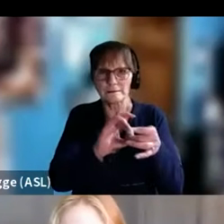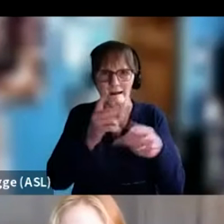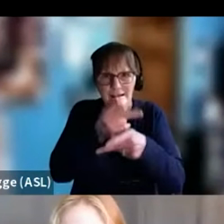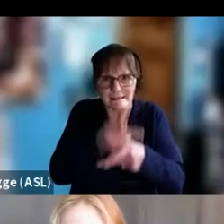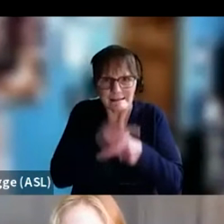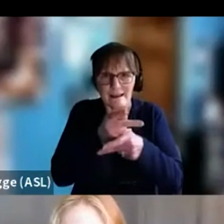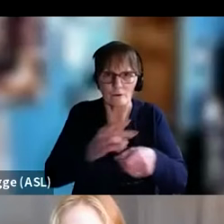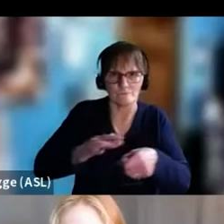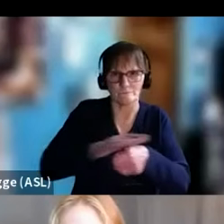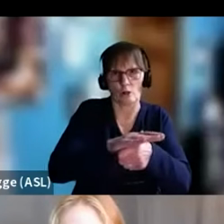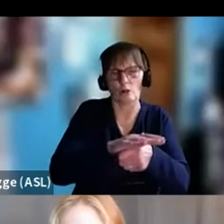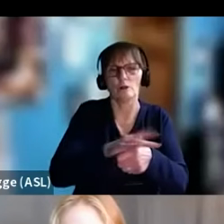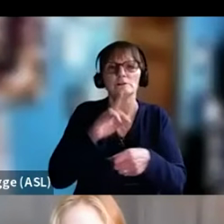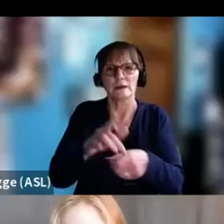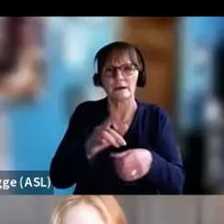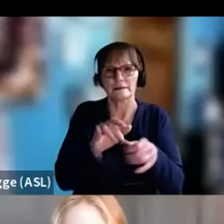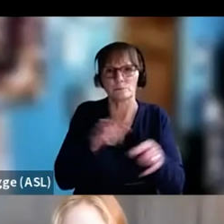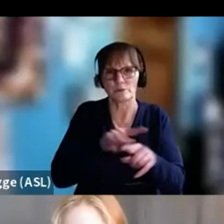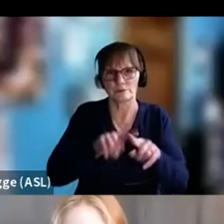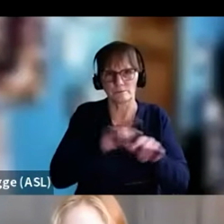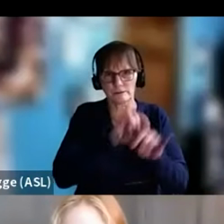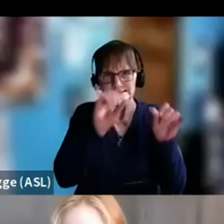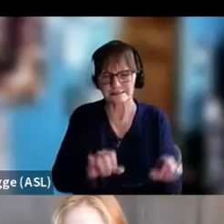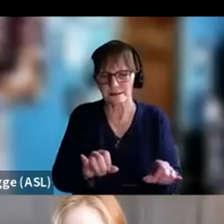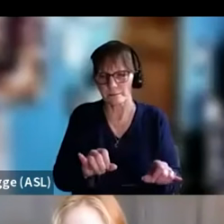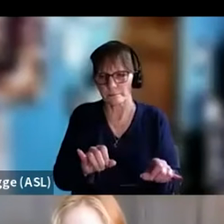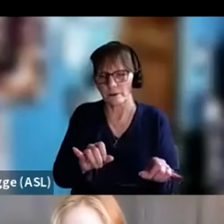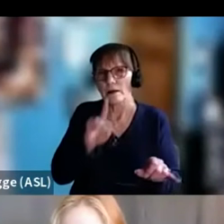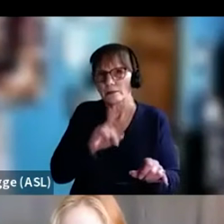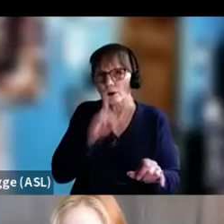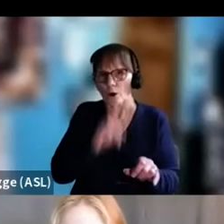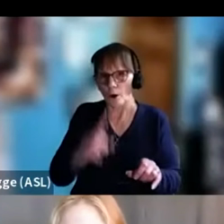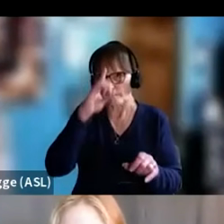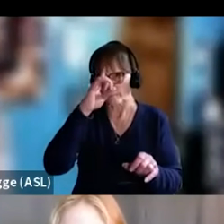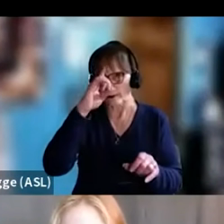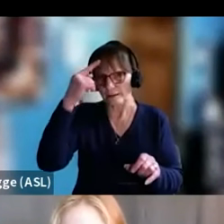with different systems. And you know, there are brain injury specialty programs